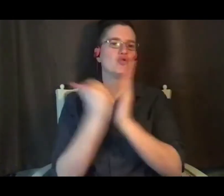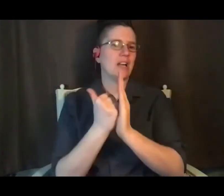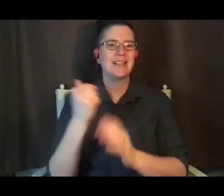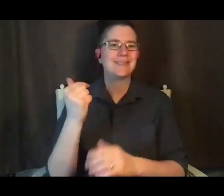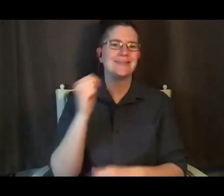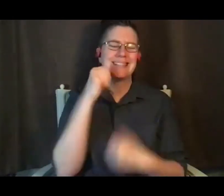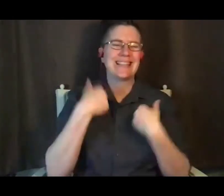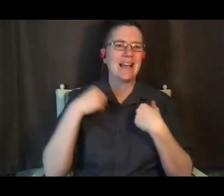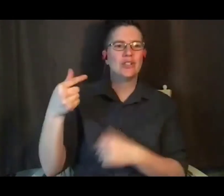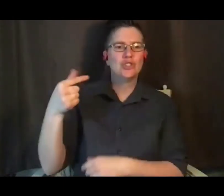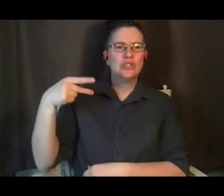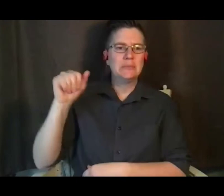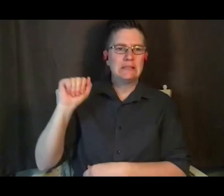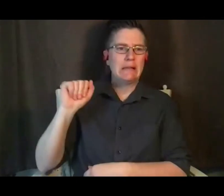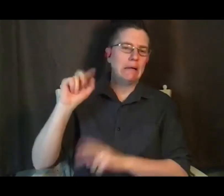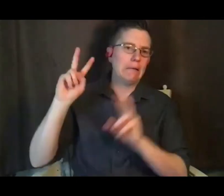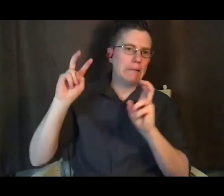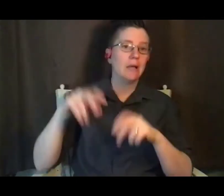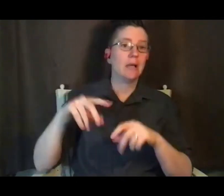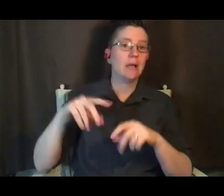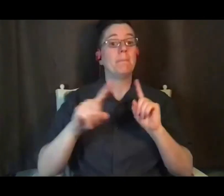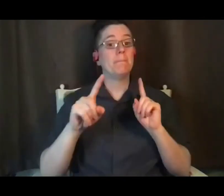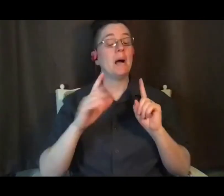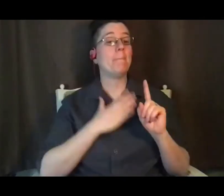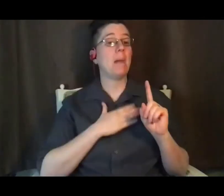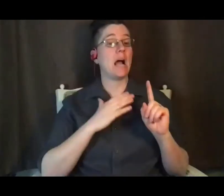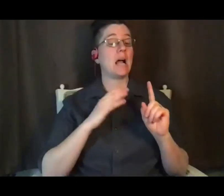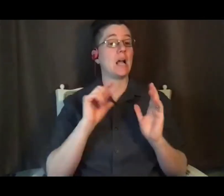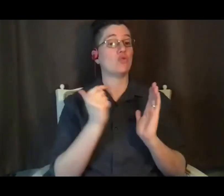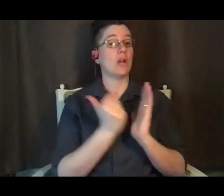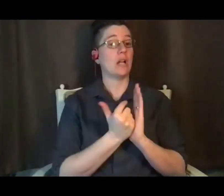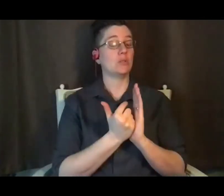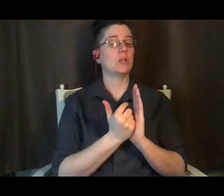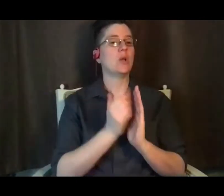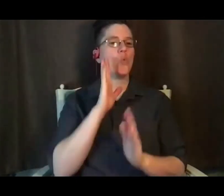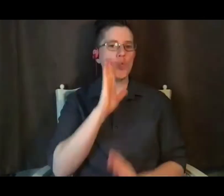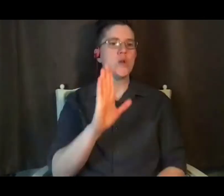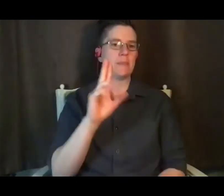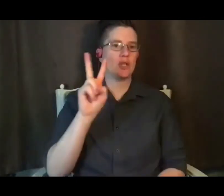but what i would have graduated with would have been a 2.2 gpa instead and i think that i turned